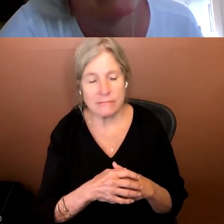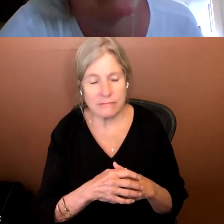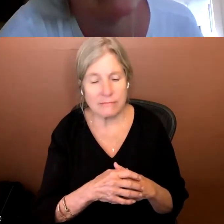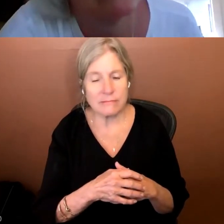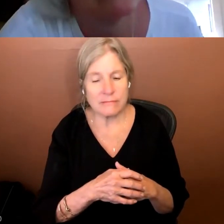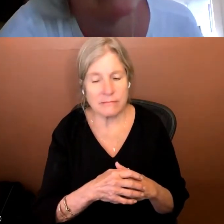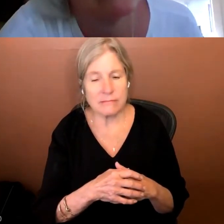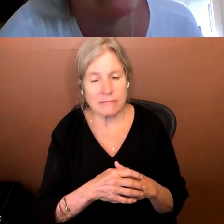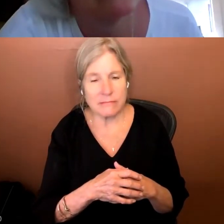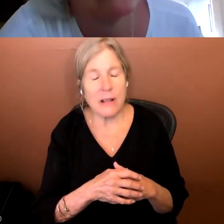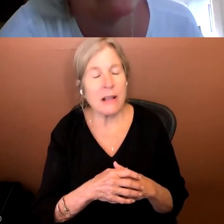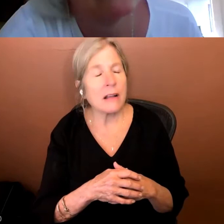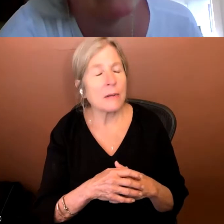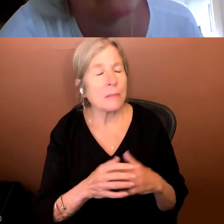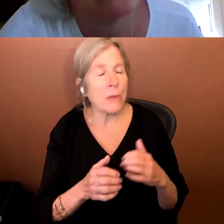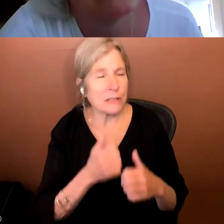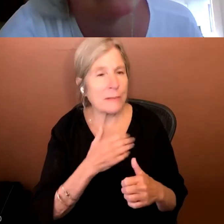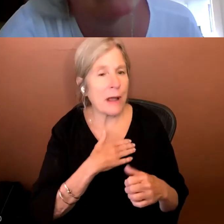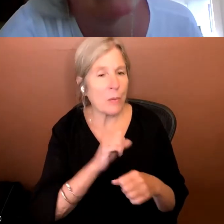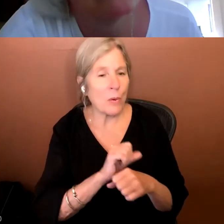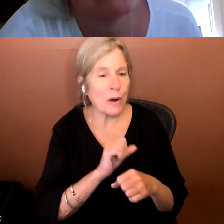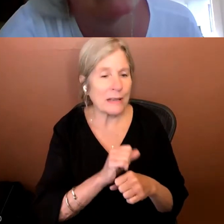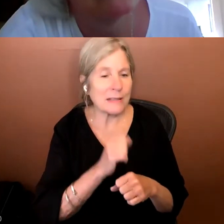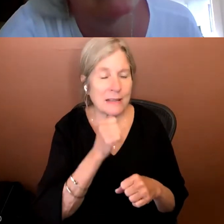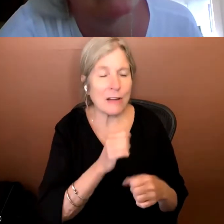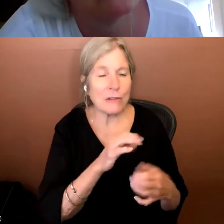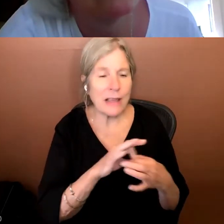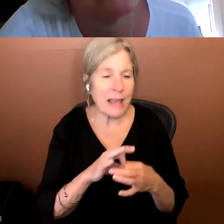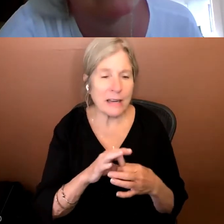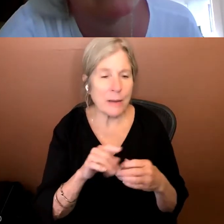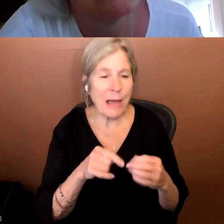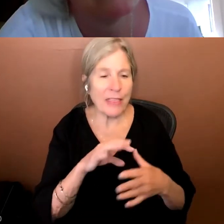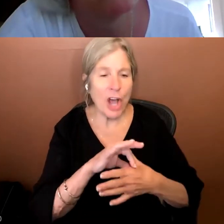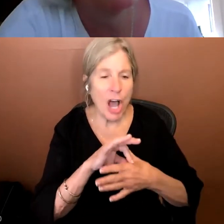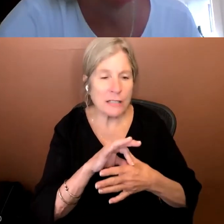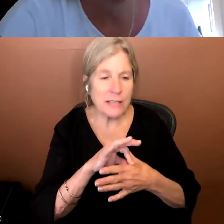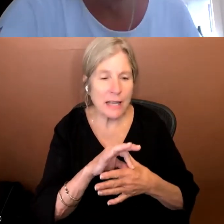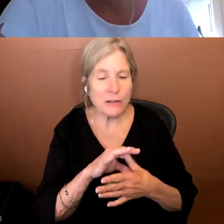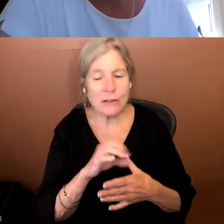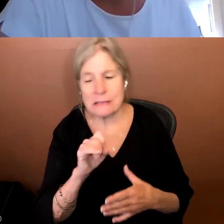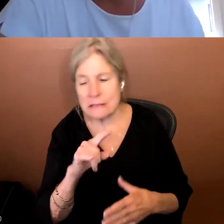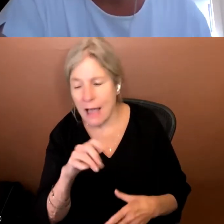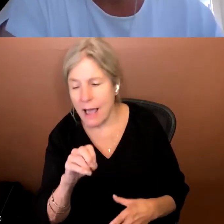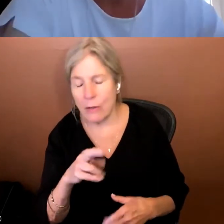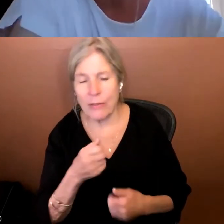mode of work is not so much related about the content or the style or the expression, but it